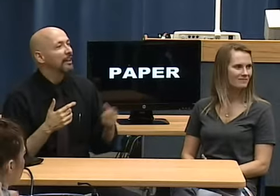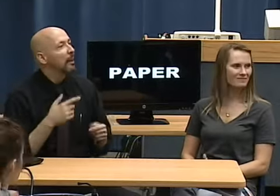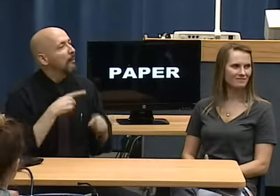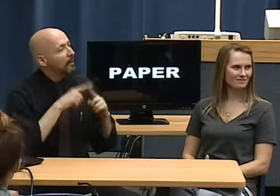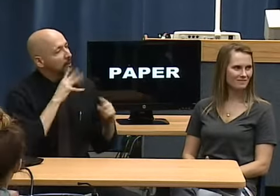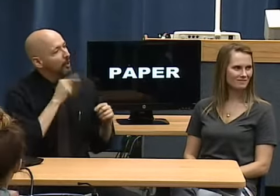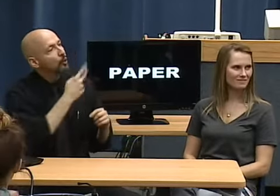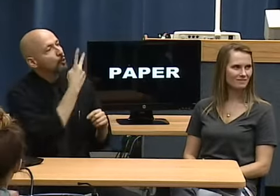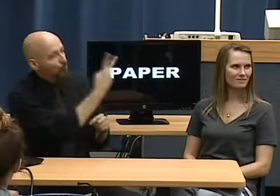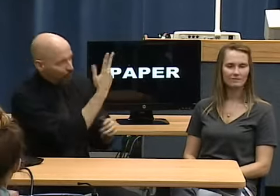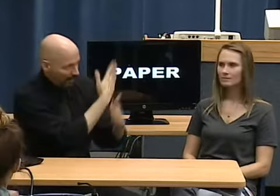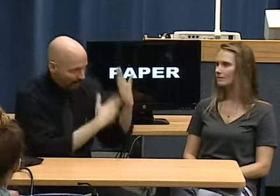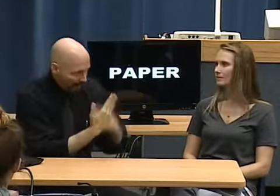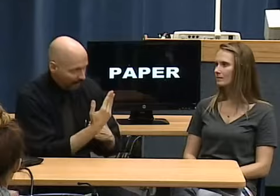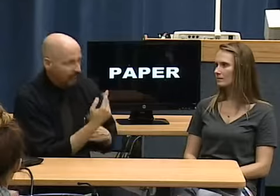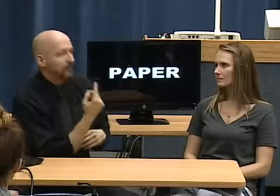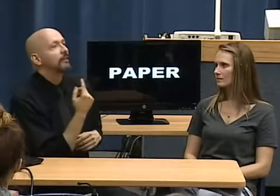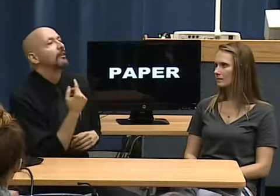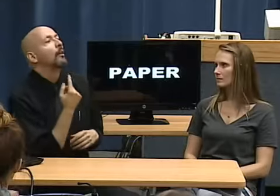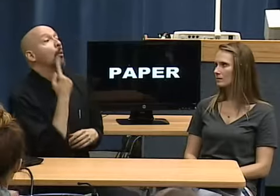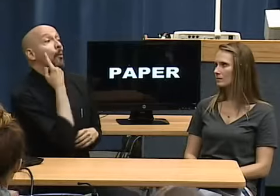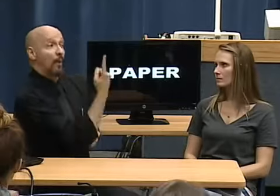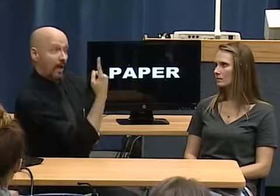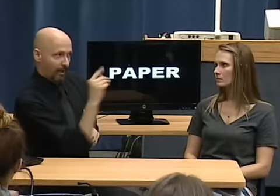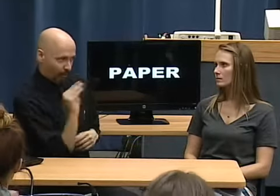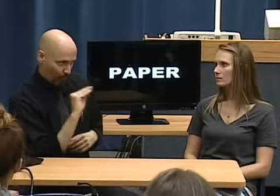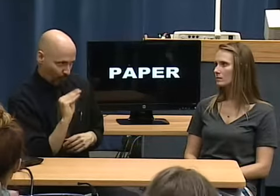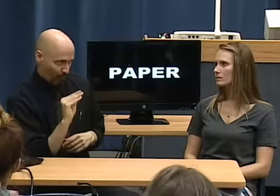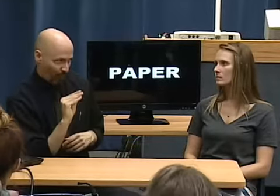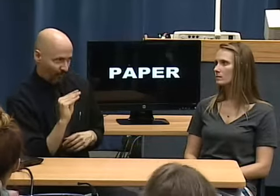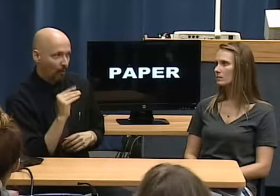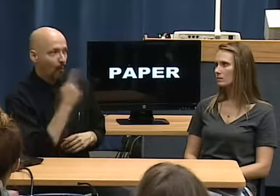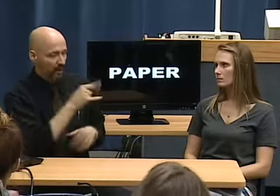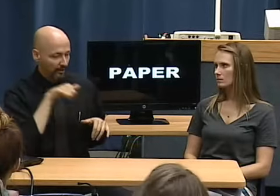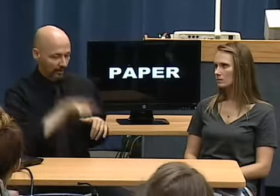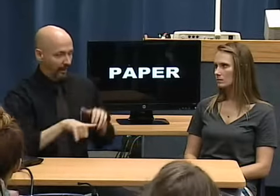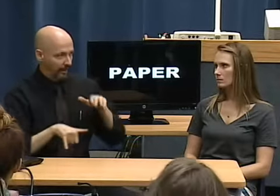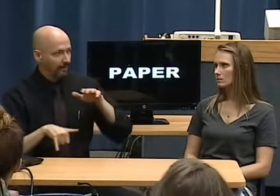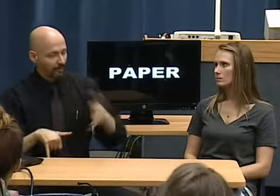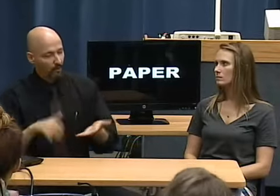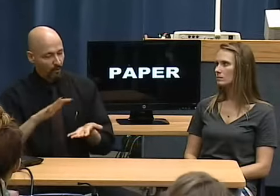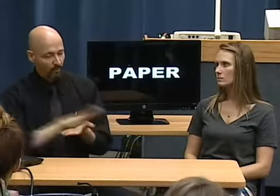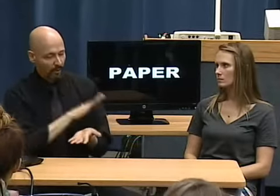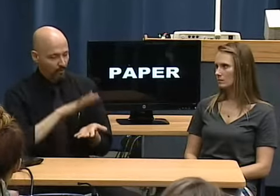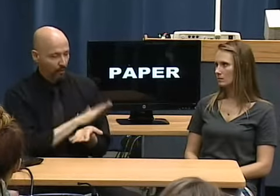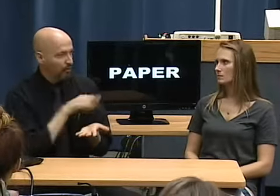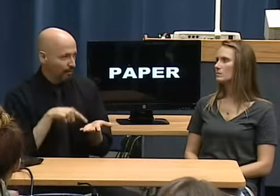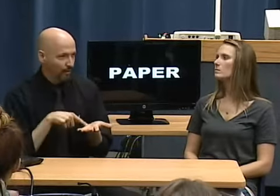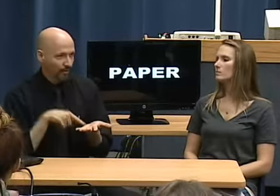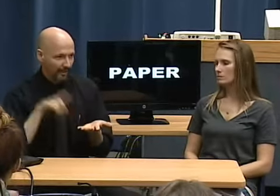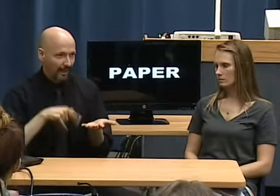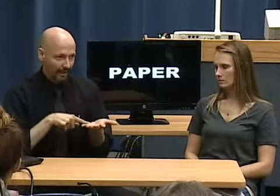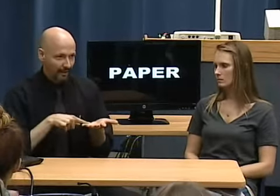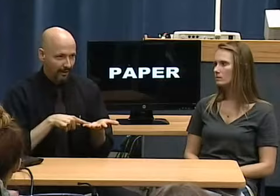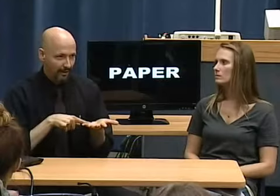But I'm talking about TWO hands ONE moves and one stays still. In "paper," it's this hand here.